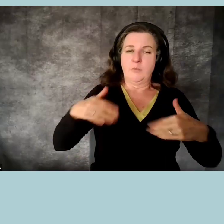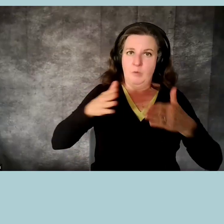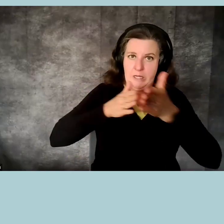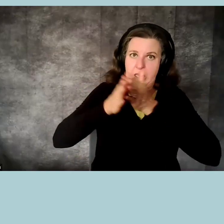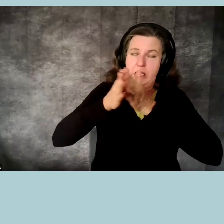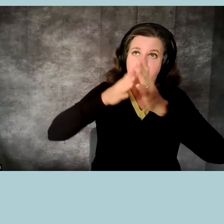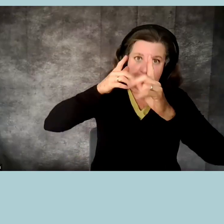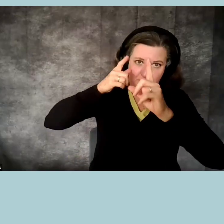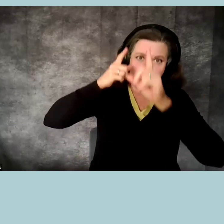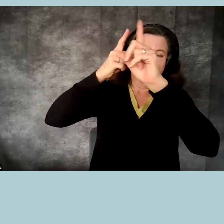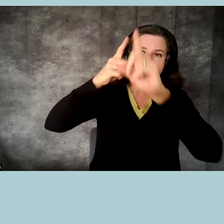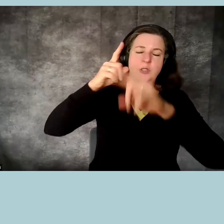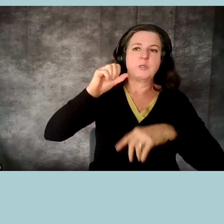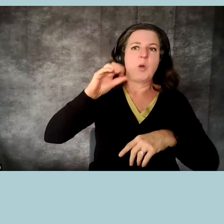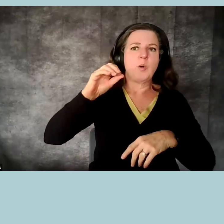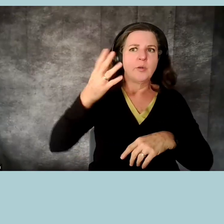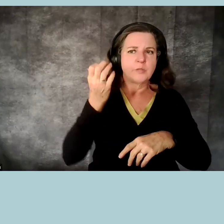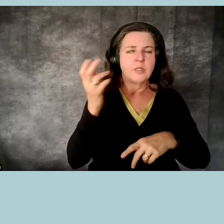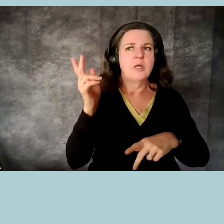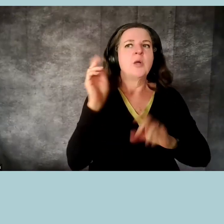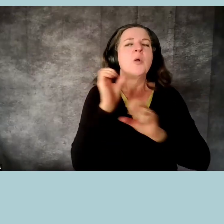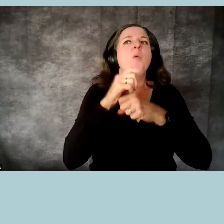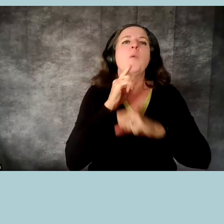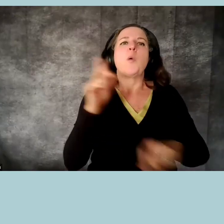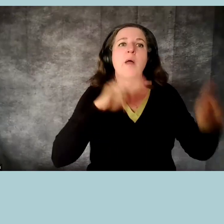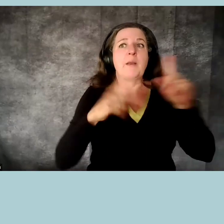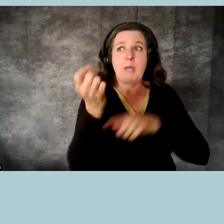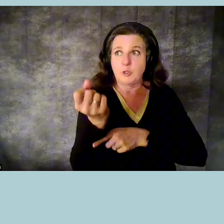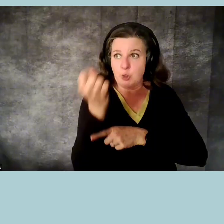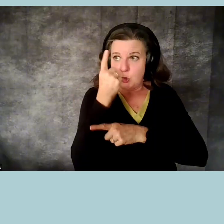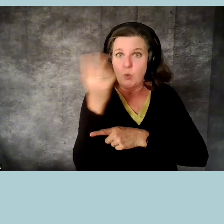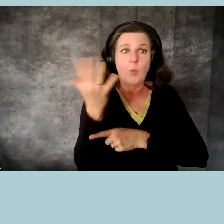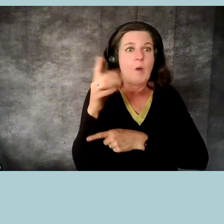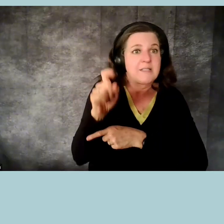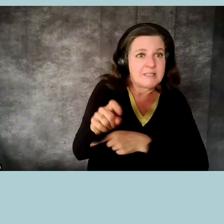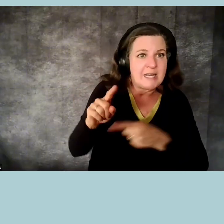people understood what's needed and where we would like to go. but you have to have resources to implement